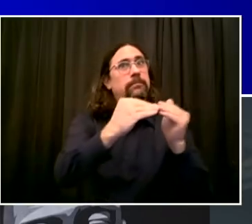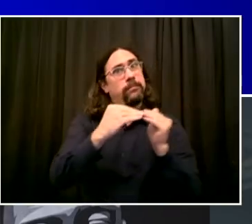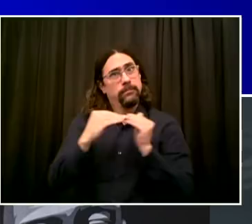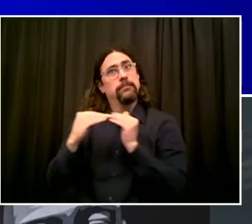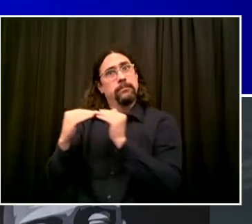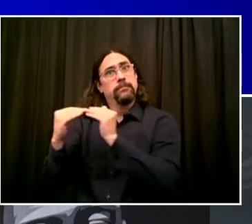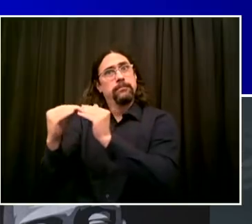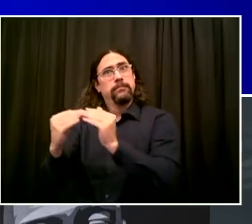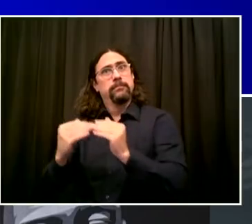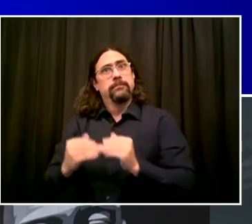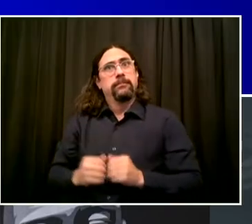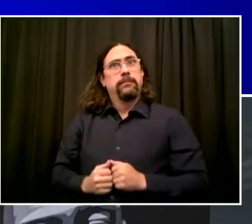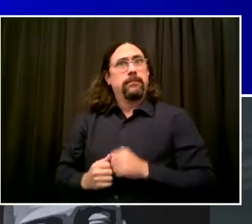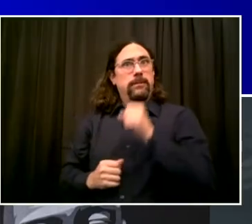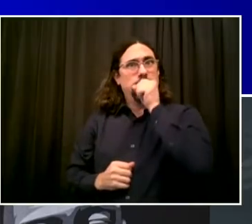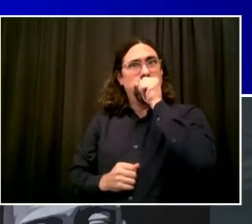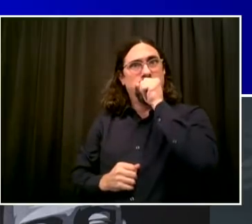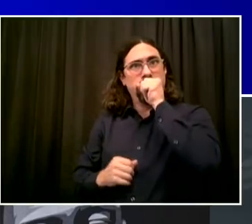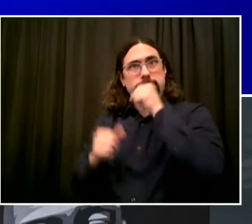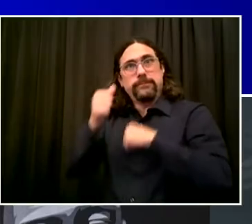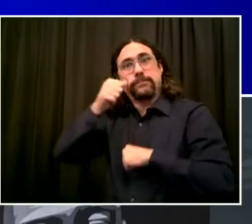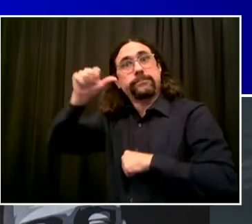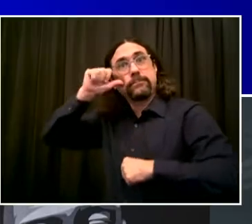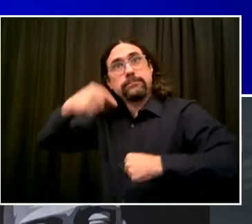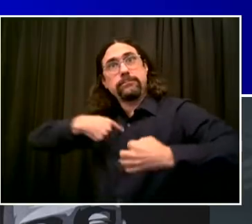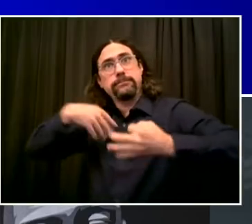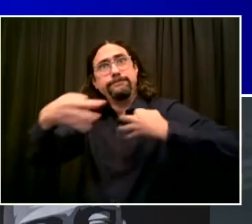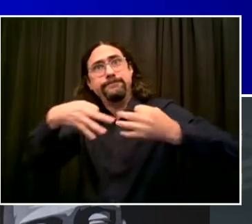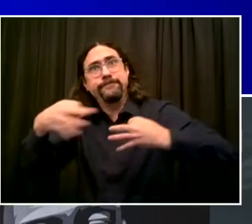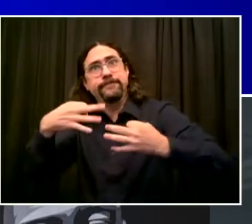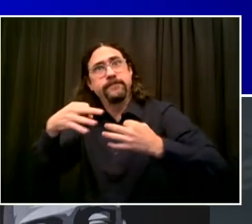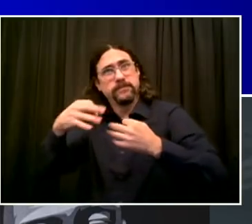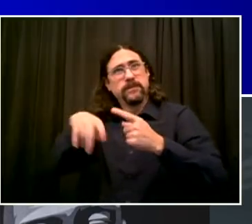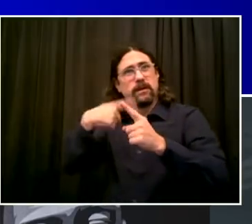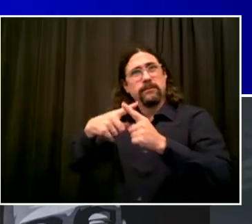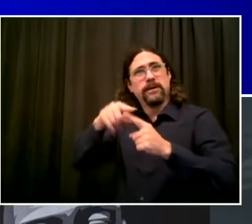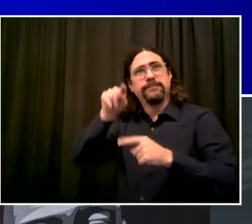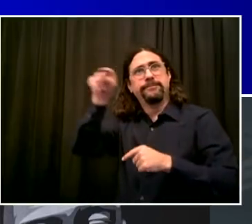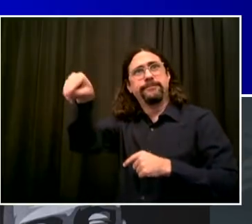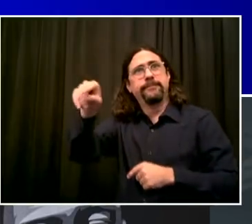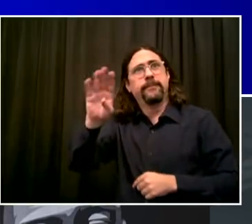ARFIE GHTING BACKH, E OSUGT H RIGHT HERE. YOU SOLID PEOPLE